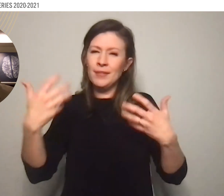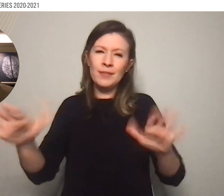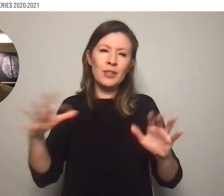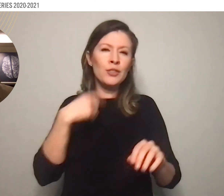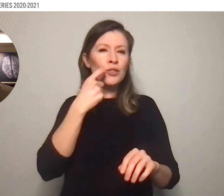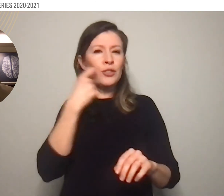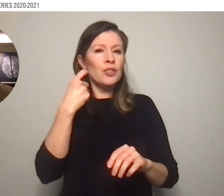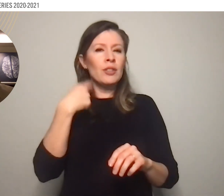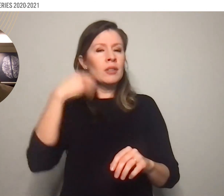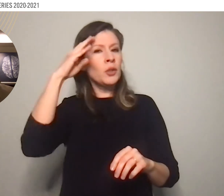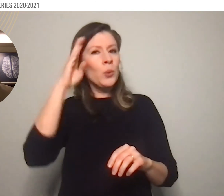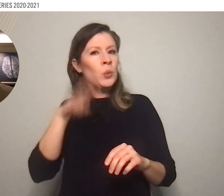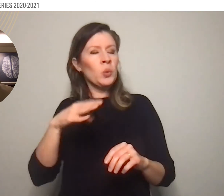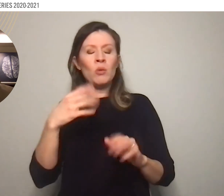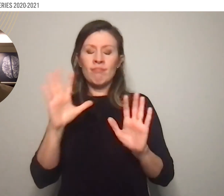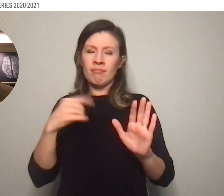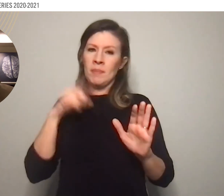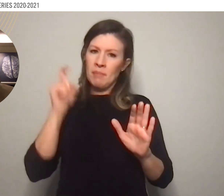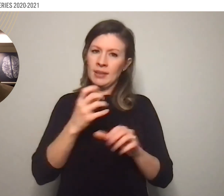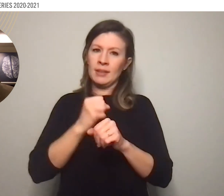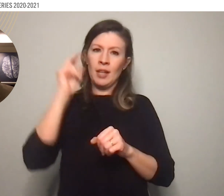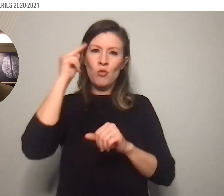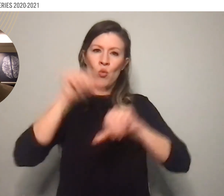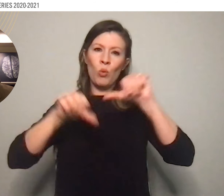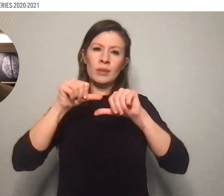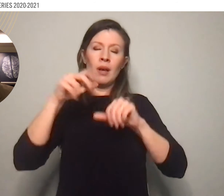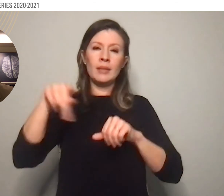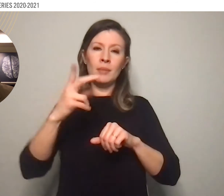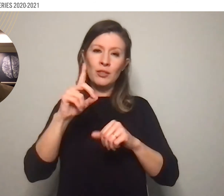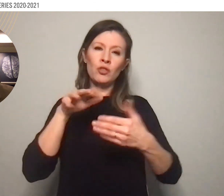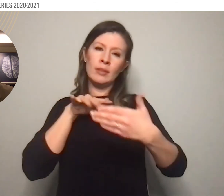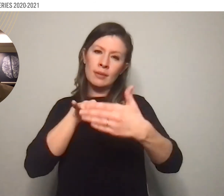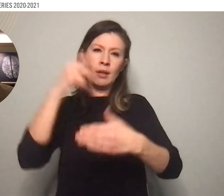hooked and I knew that I needed to get my neuroscience PhD and study brain function